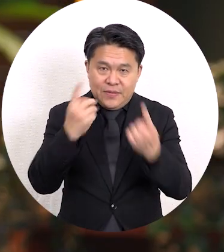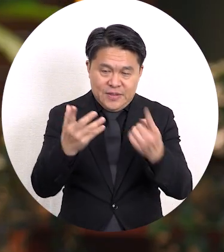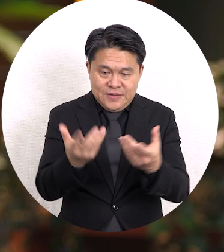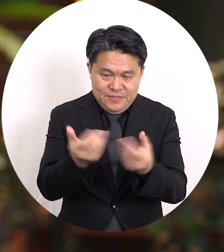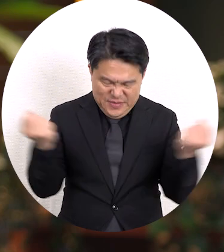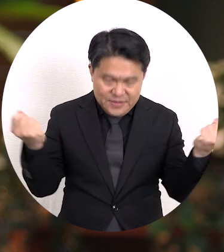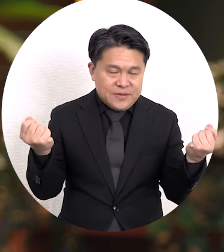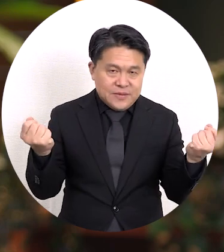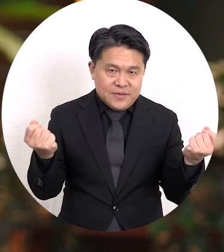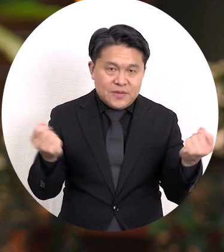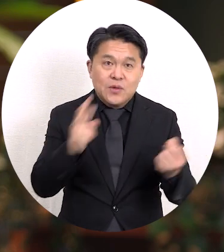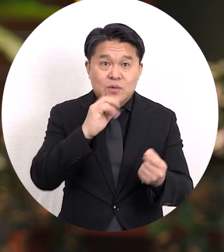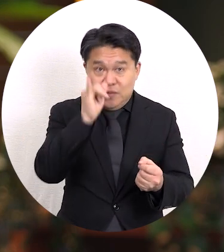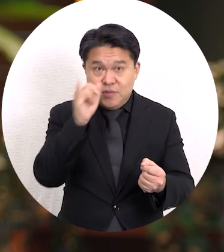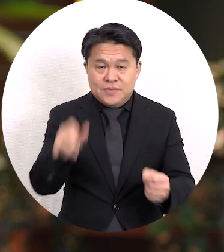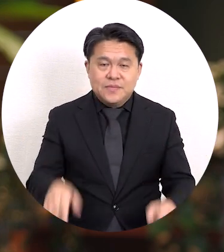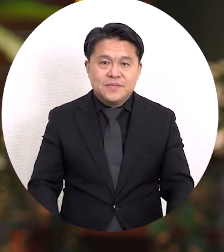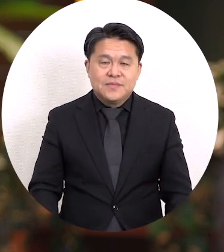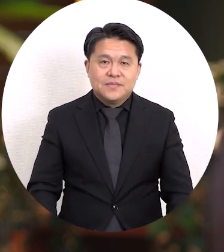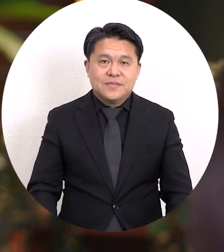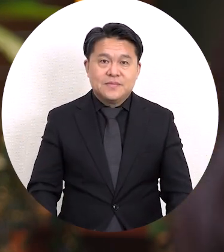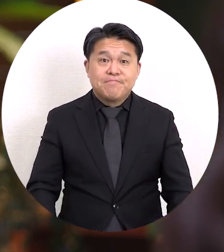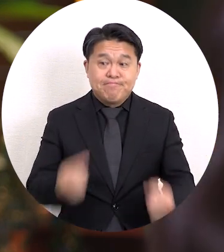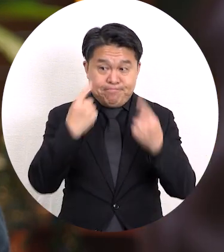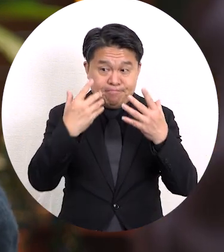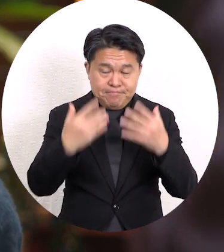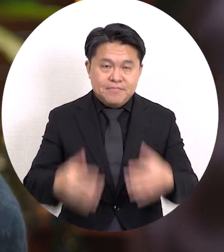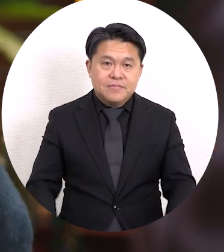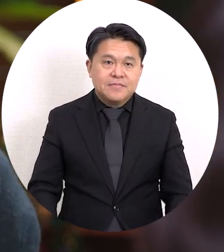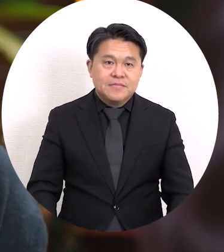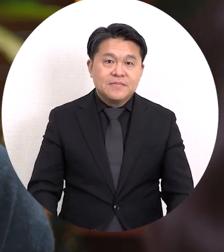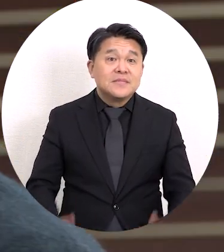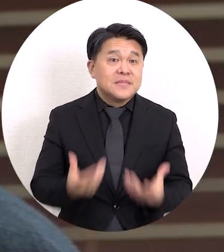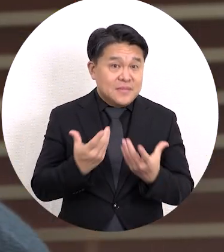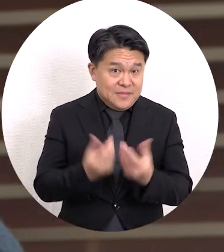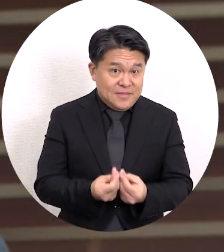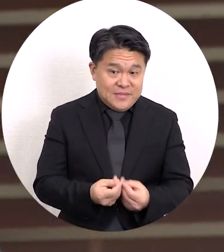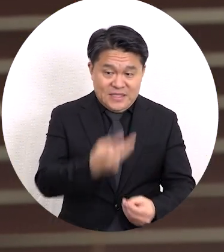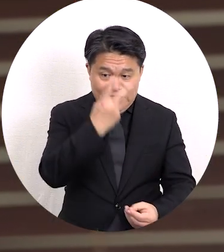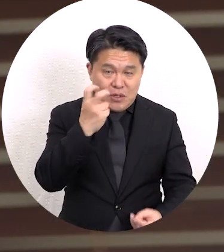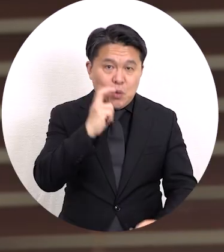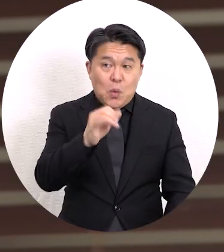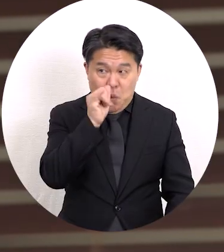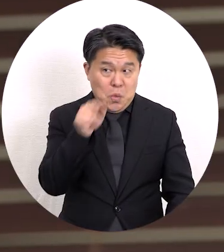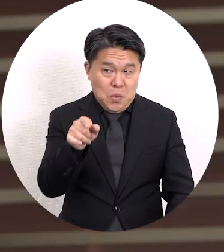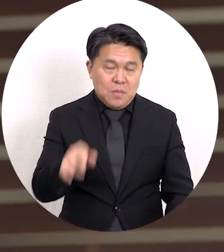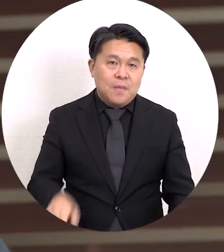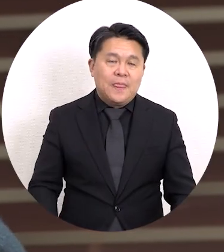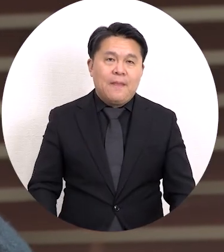what we need to do and ignore what we don't.